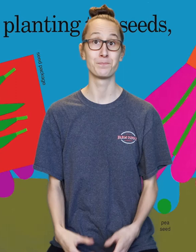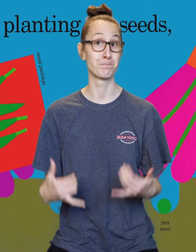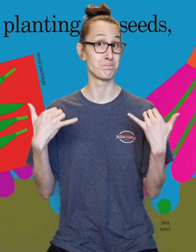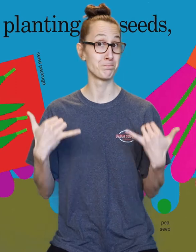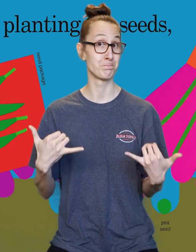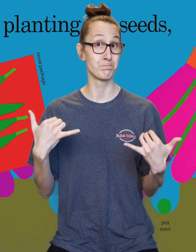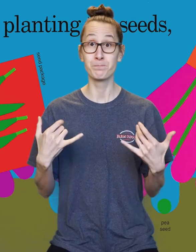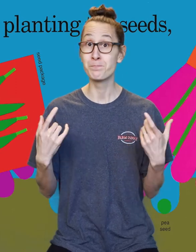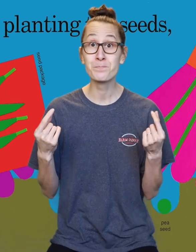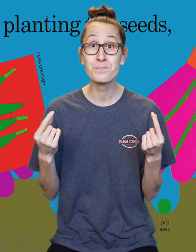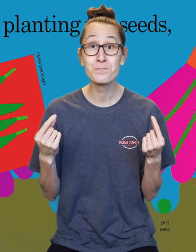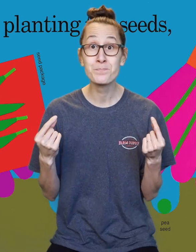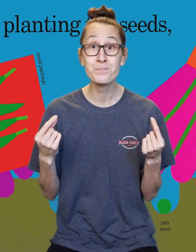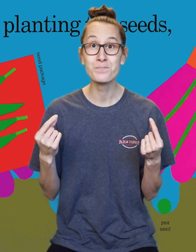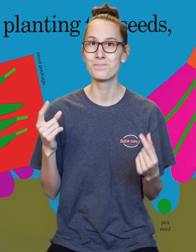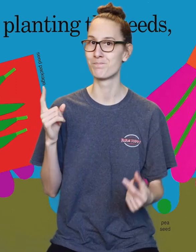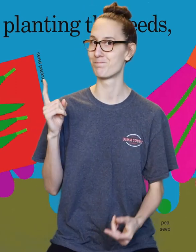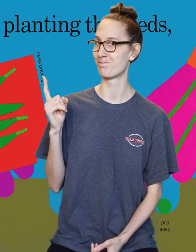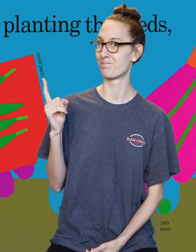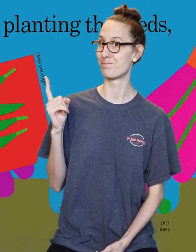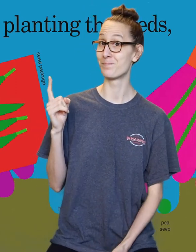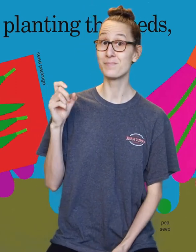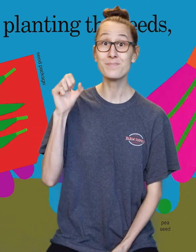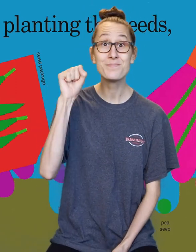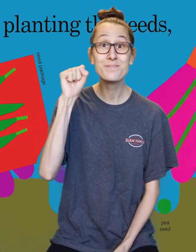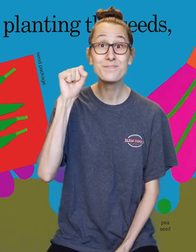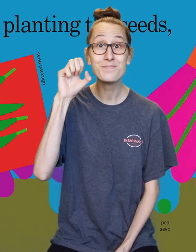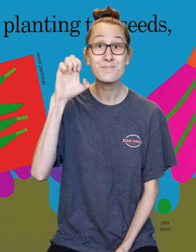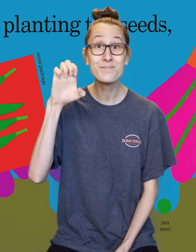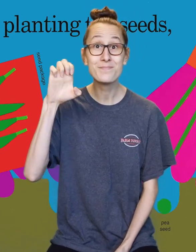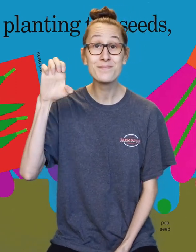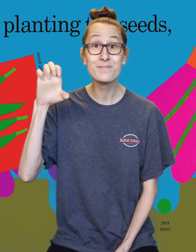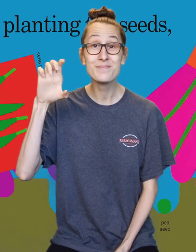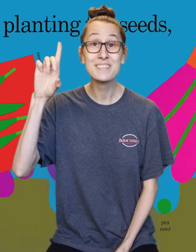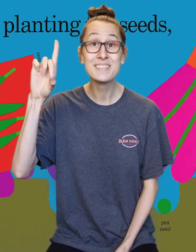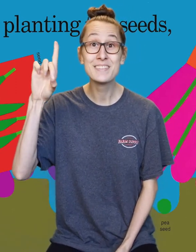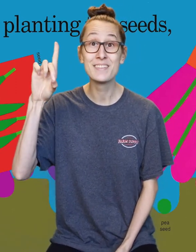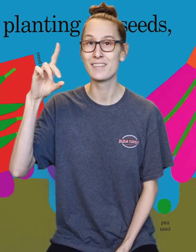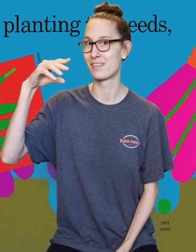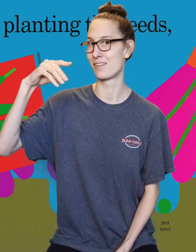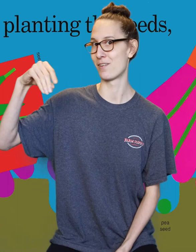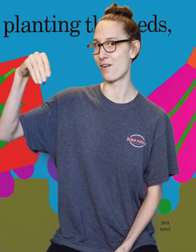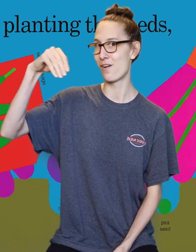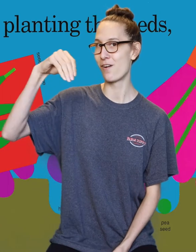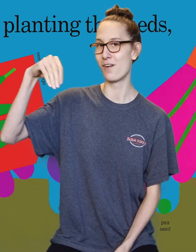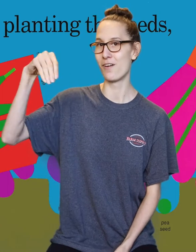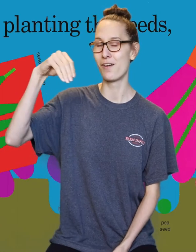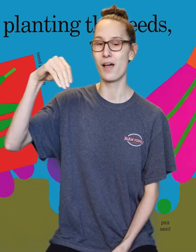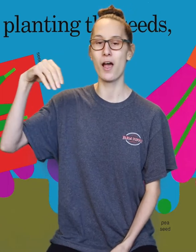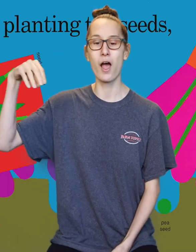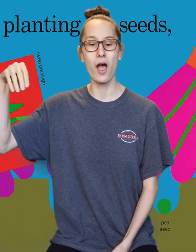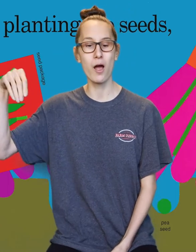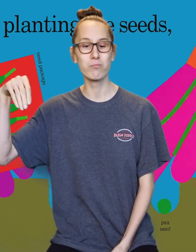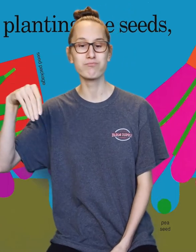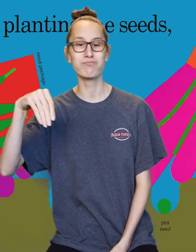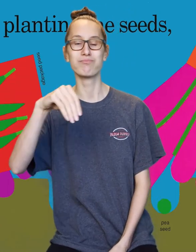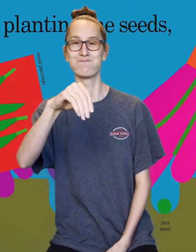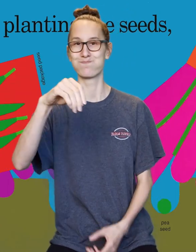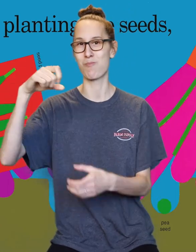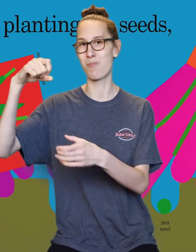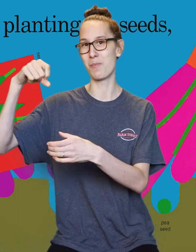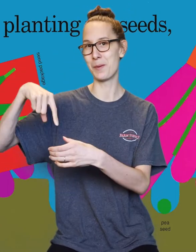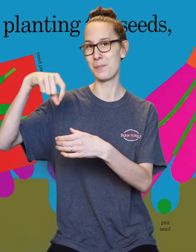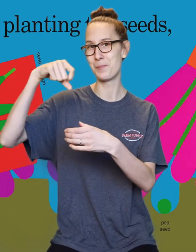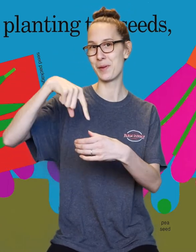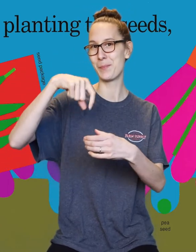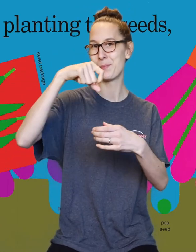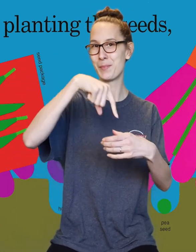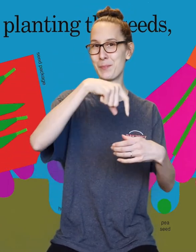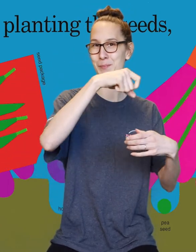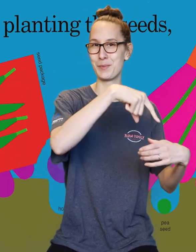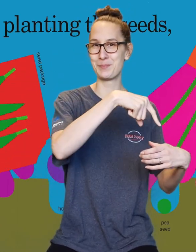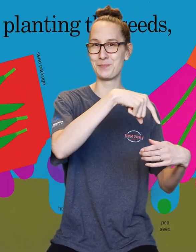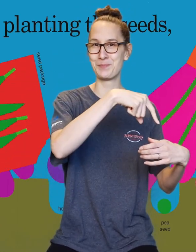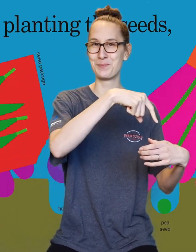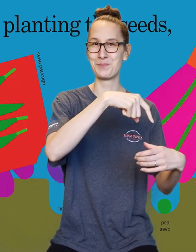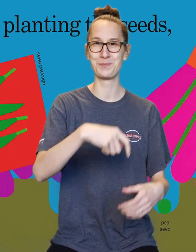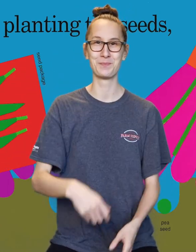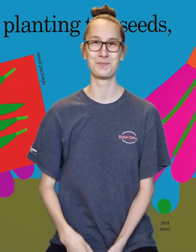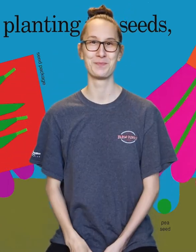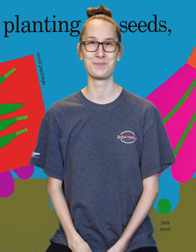Now we are planting seeds